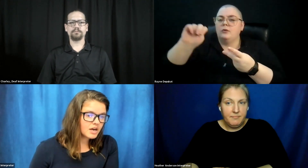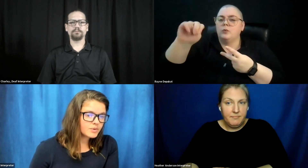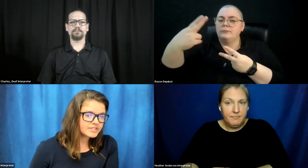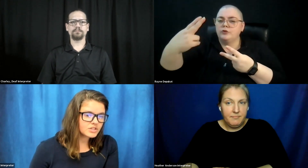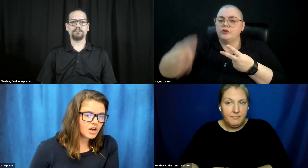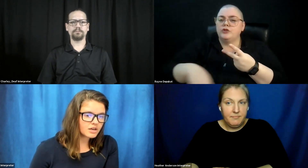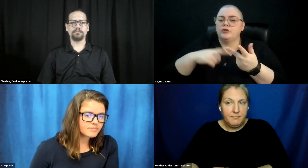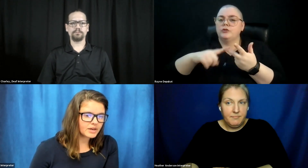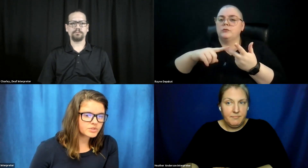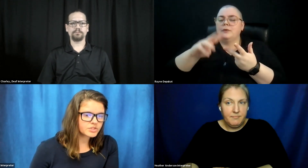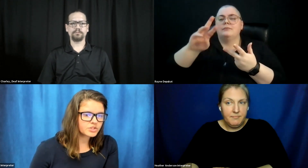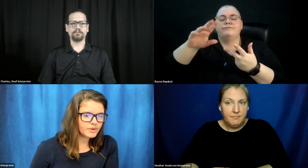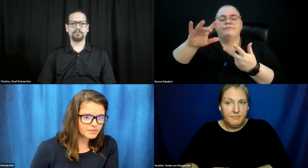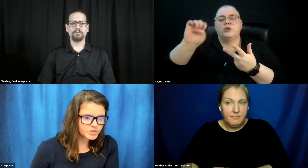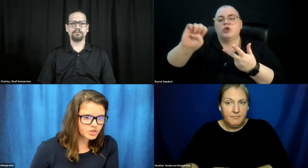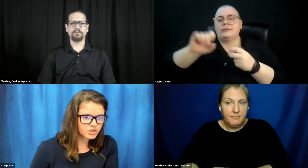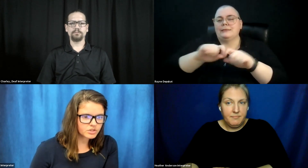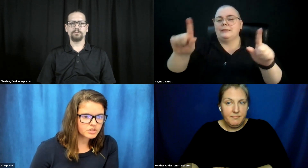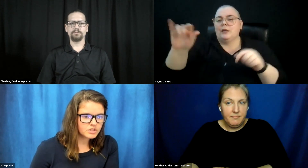We did talk about New Hampshire.